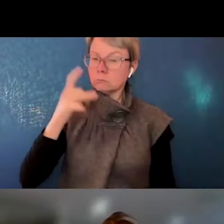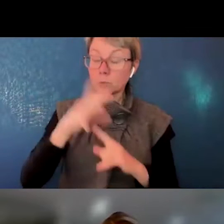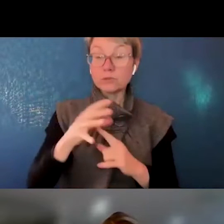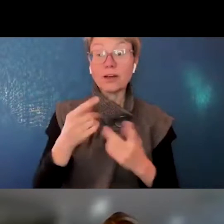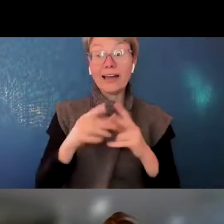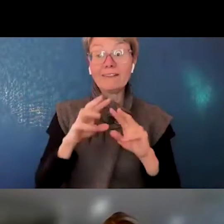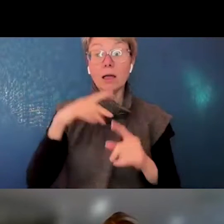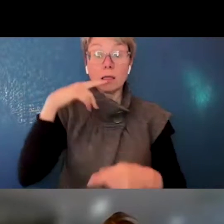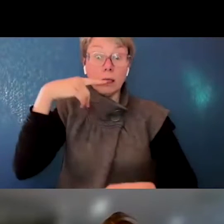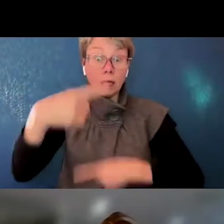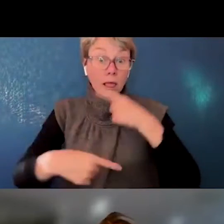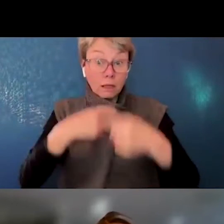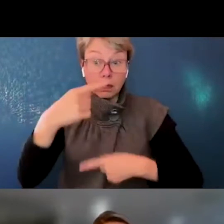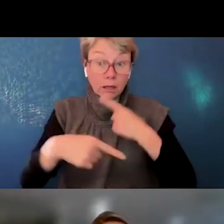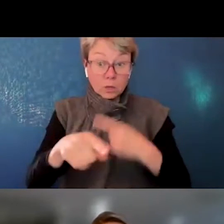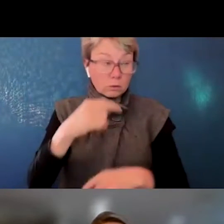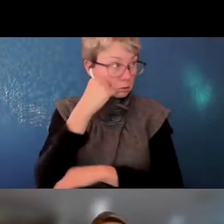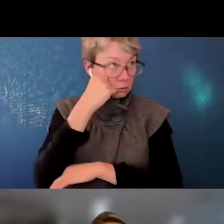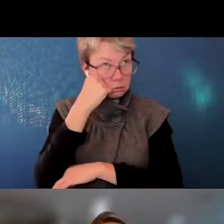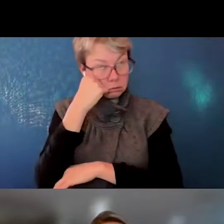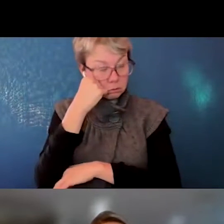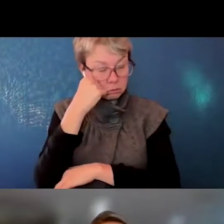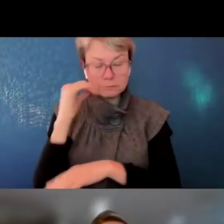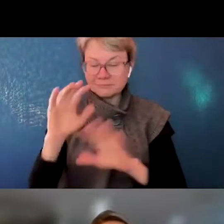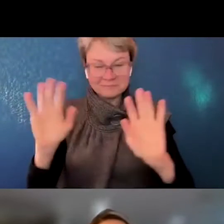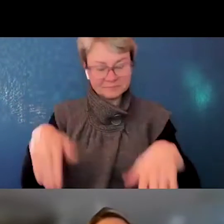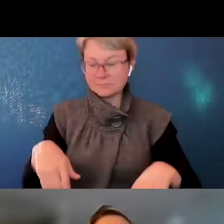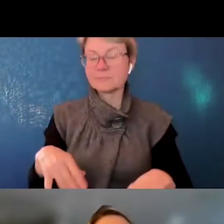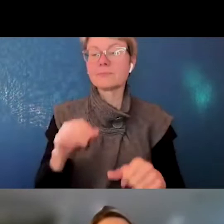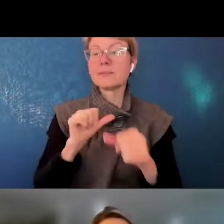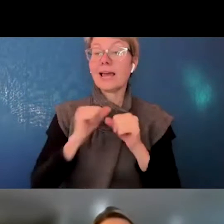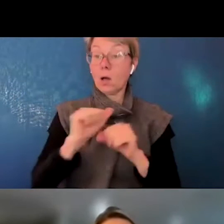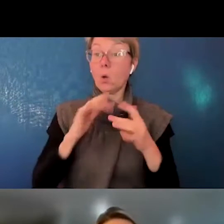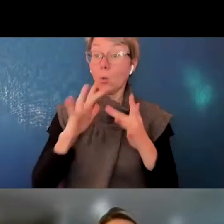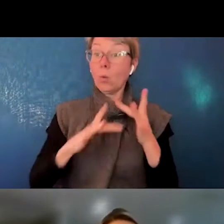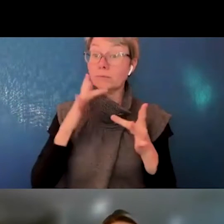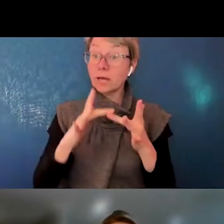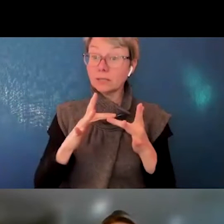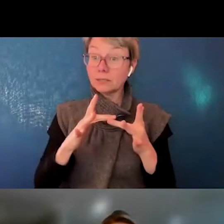much sense either um on our website there are some really helpful little indicator tests that you can